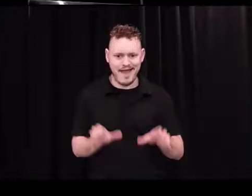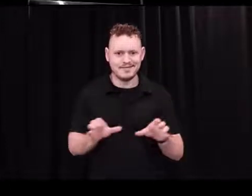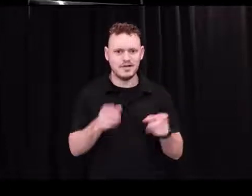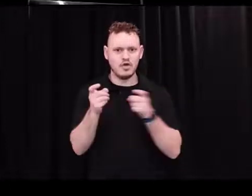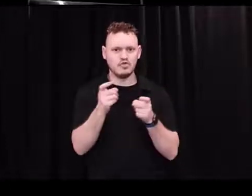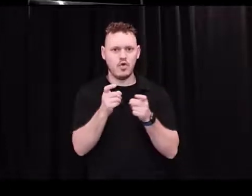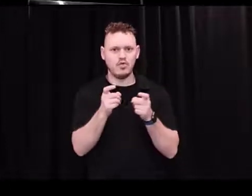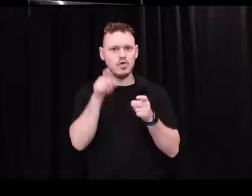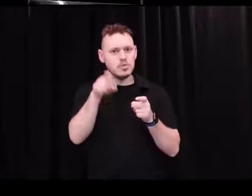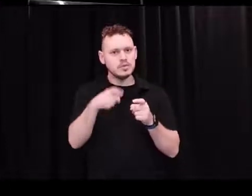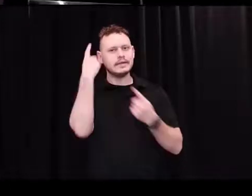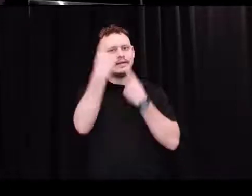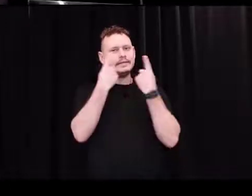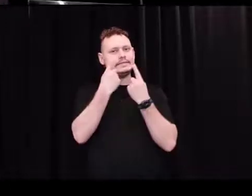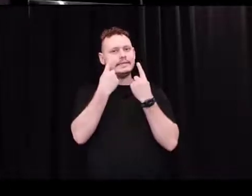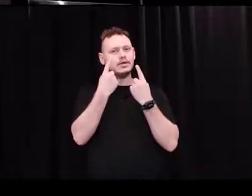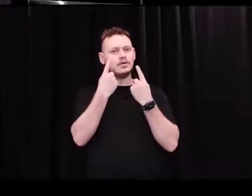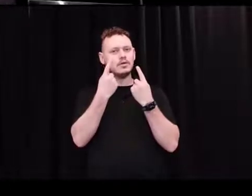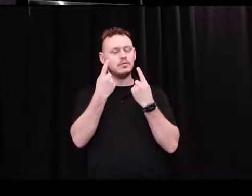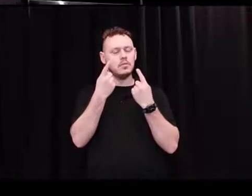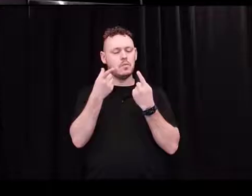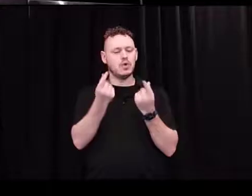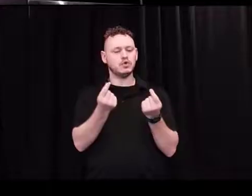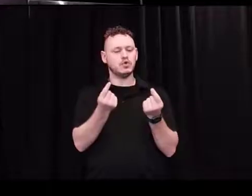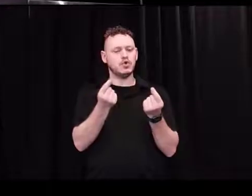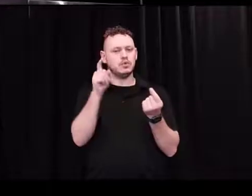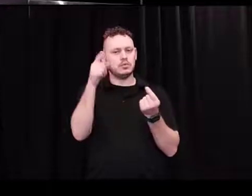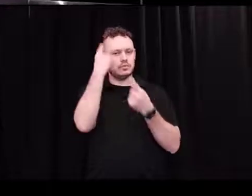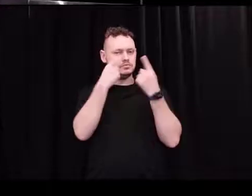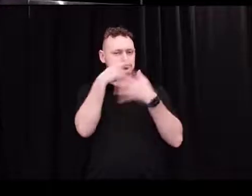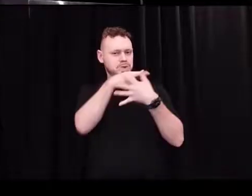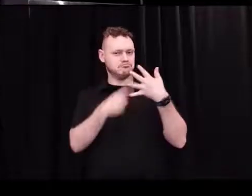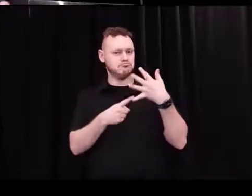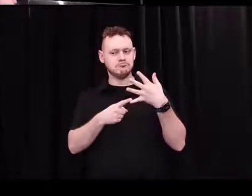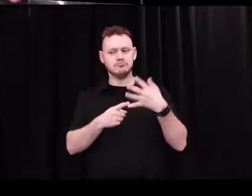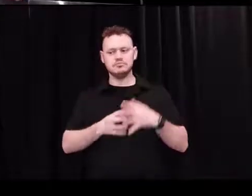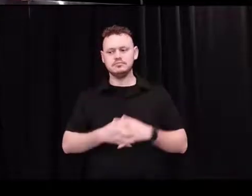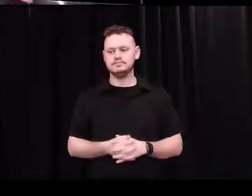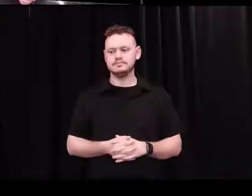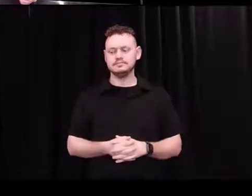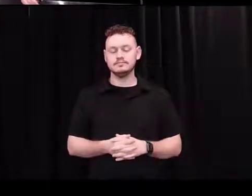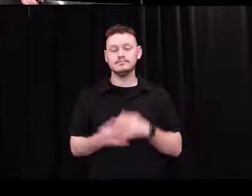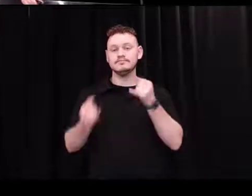need to consider when we're considering what does it do. And so finally, I'll leave you